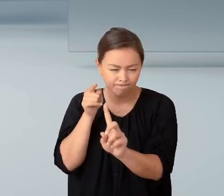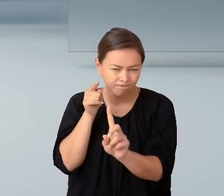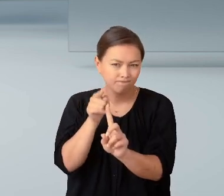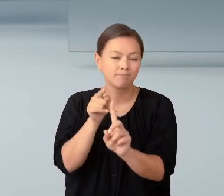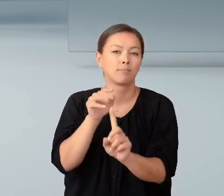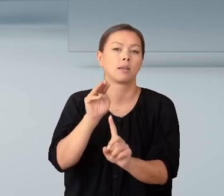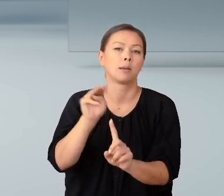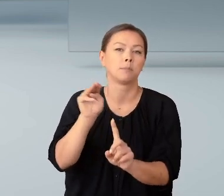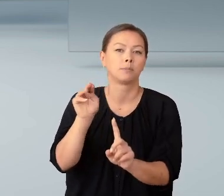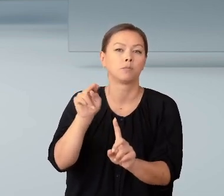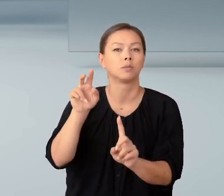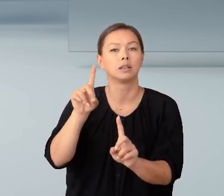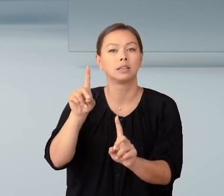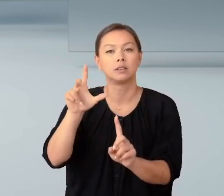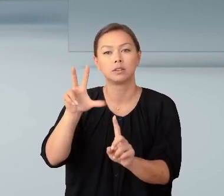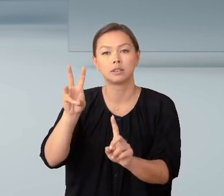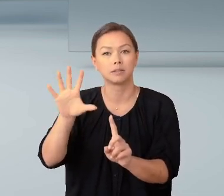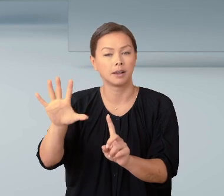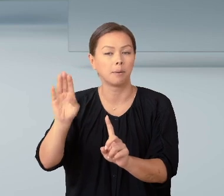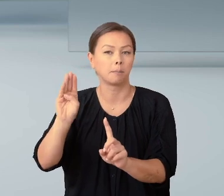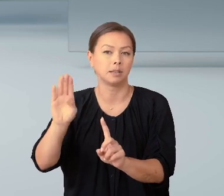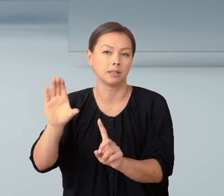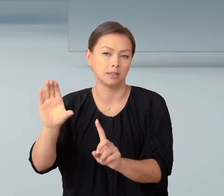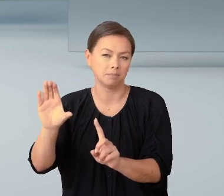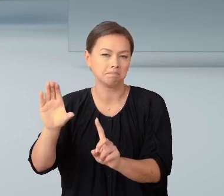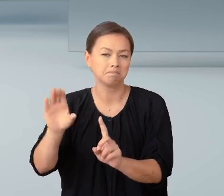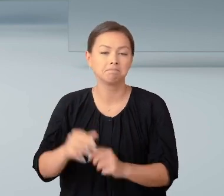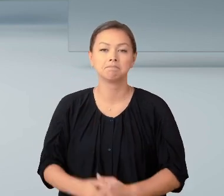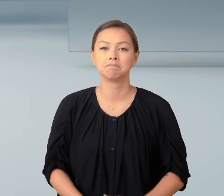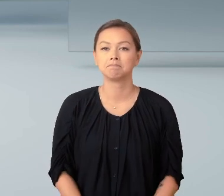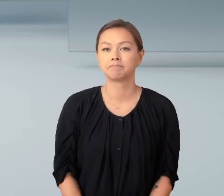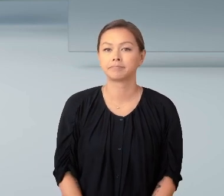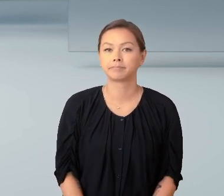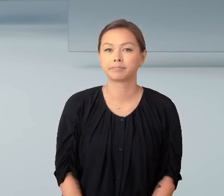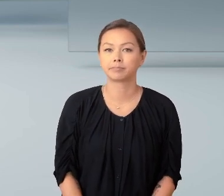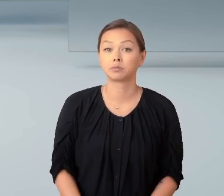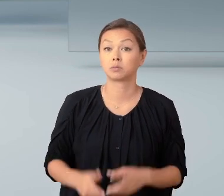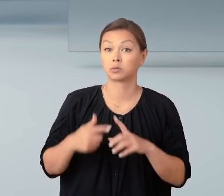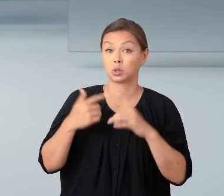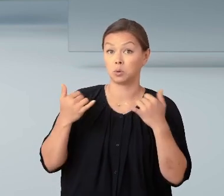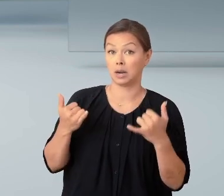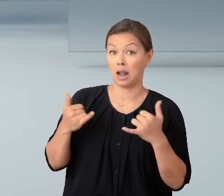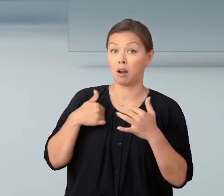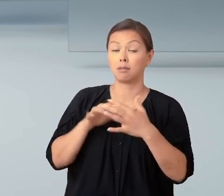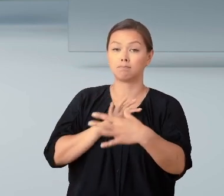to Microsoft Dynamics 365 Business Central. So I'm logged in right